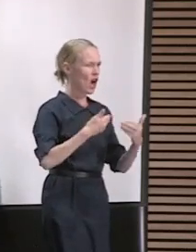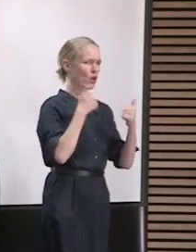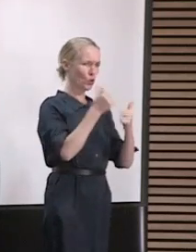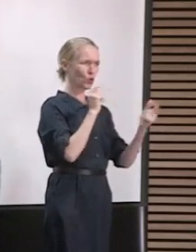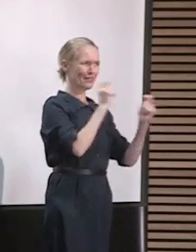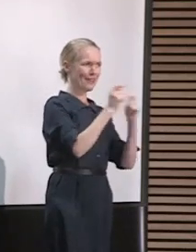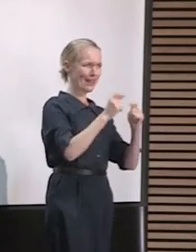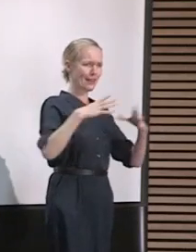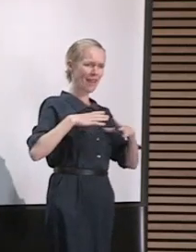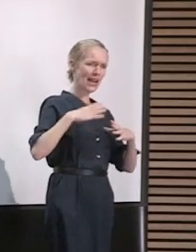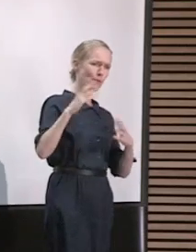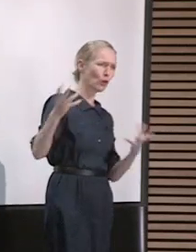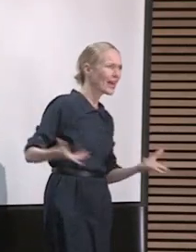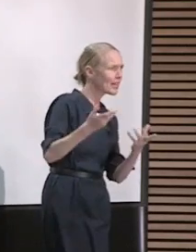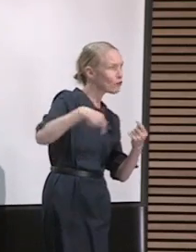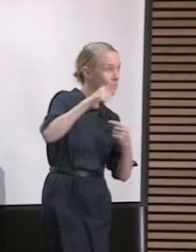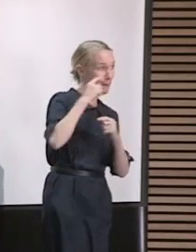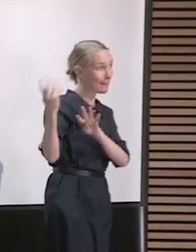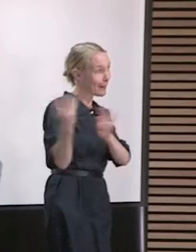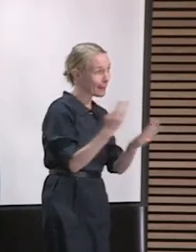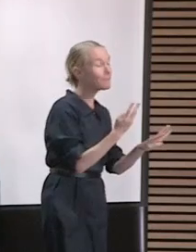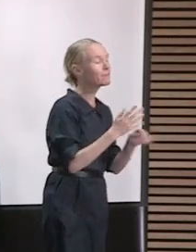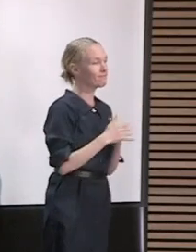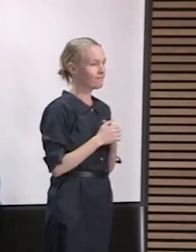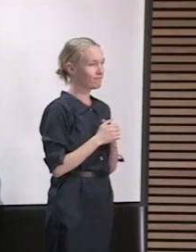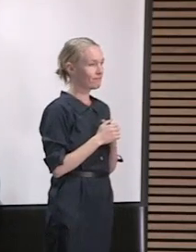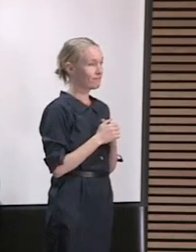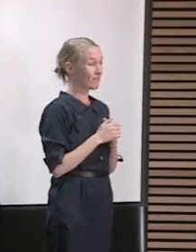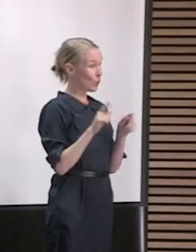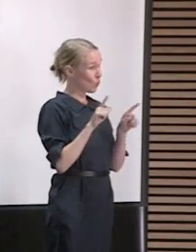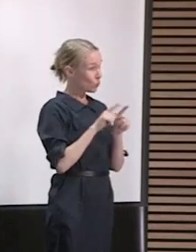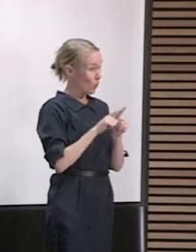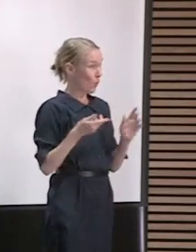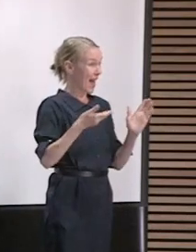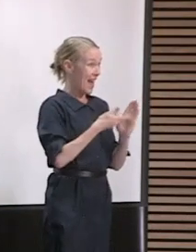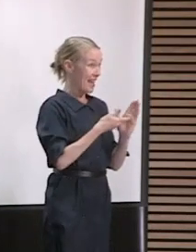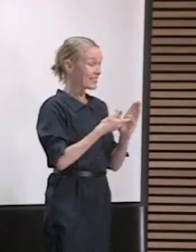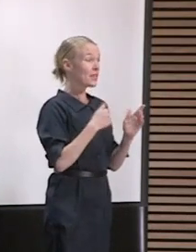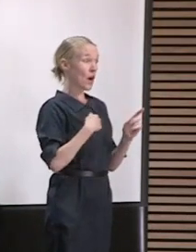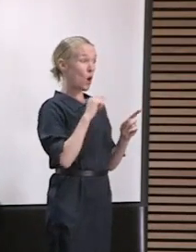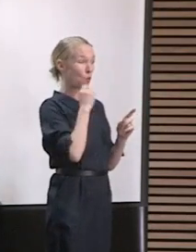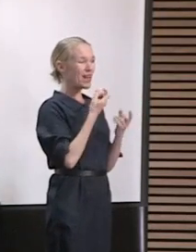they can insure there is access -- ensure there is access to testing. To reiterate the comment I made